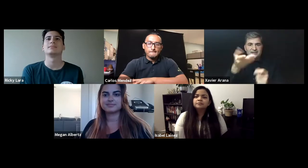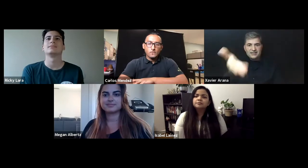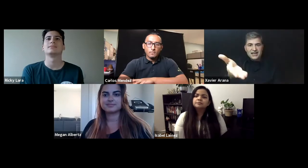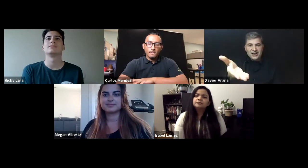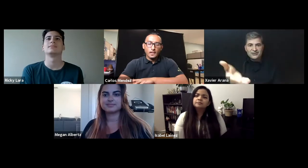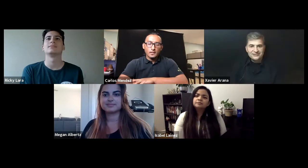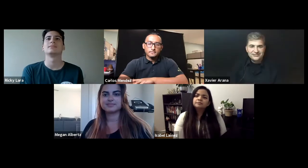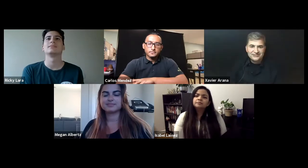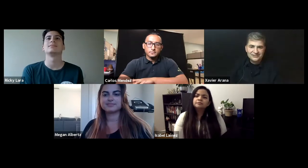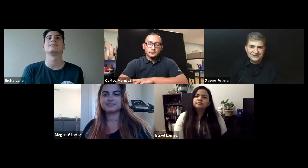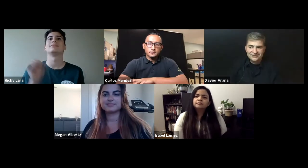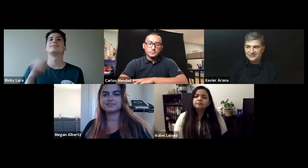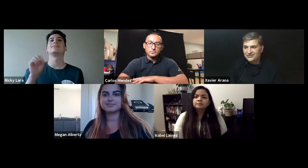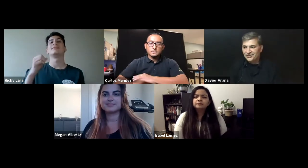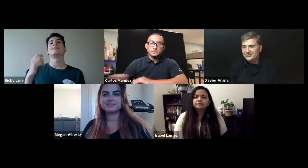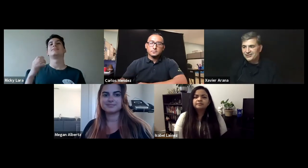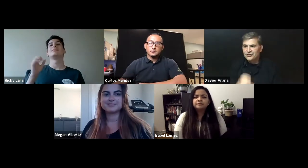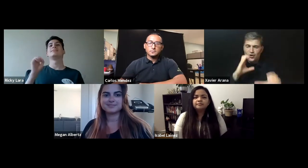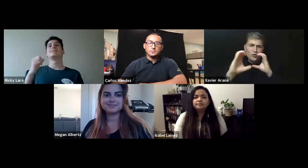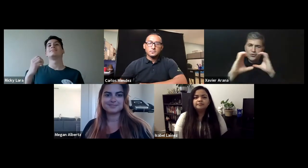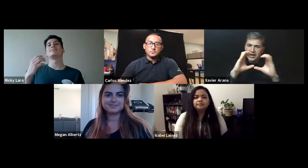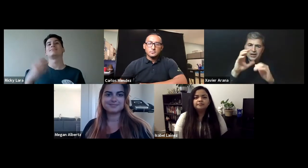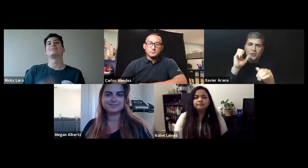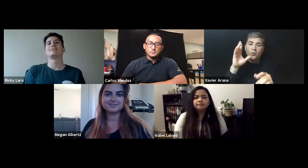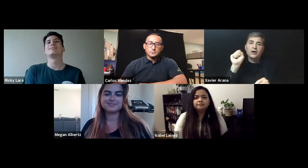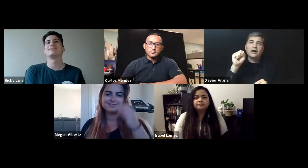And I have many, many alums who are friends still.